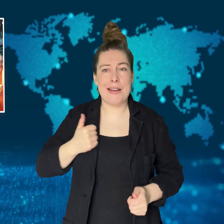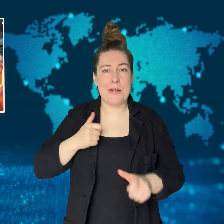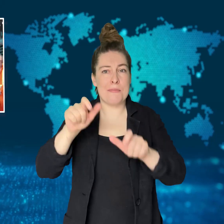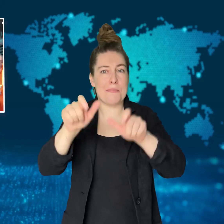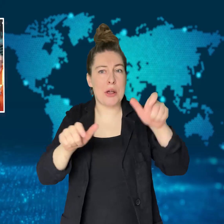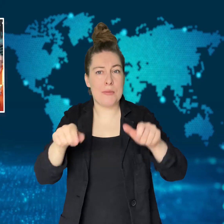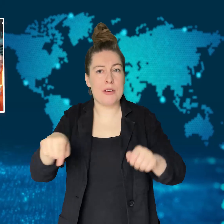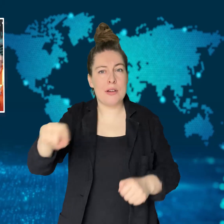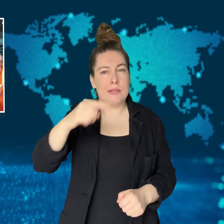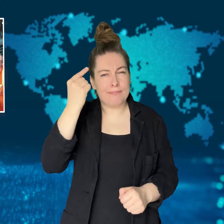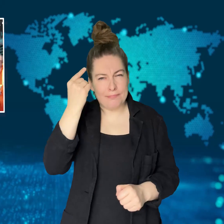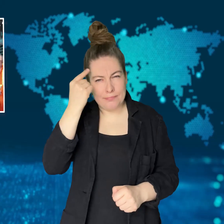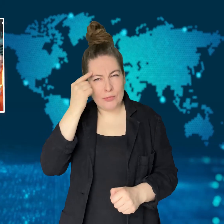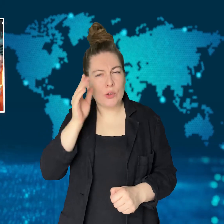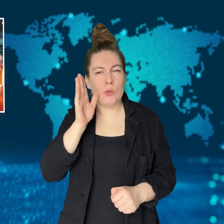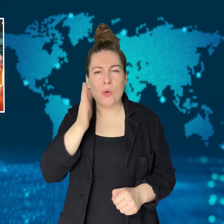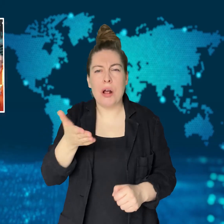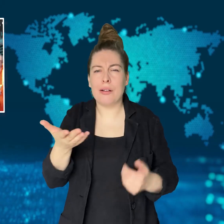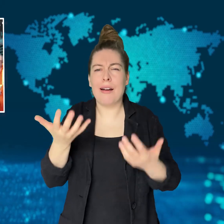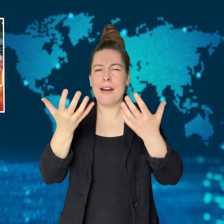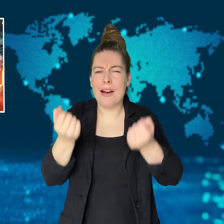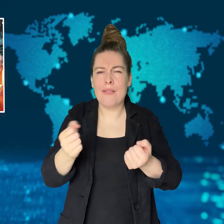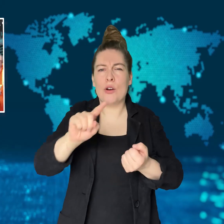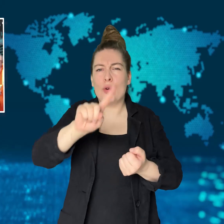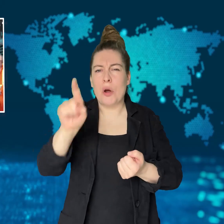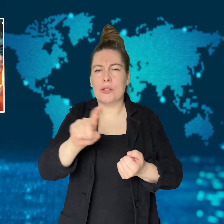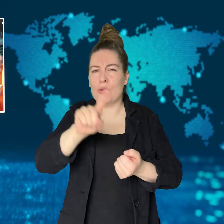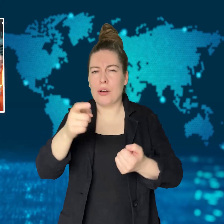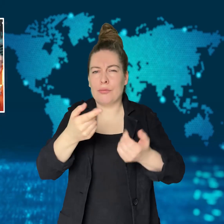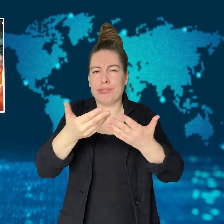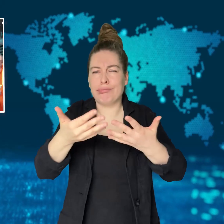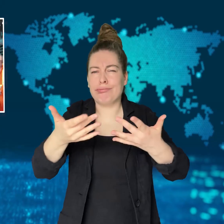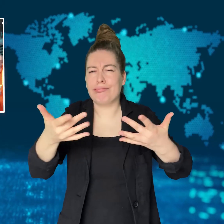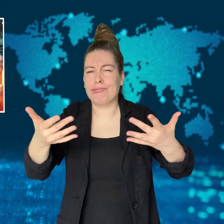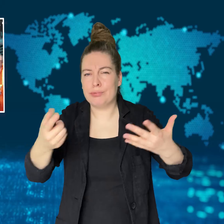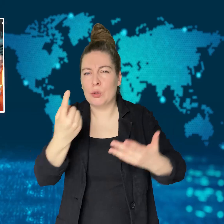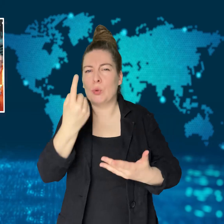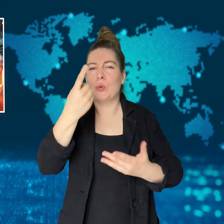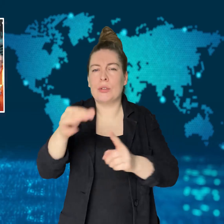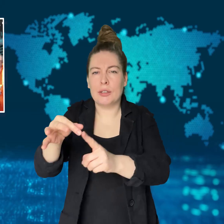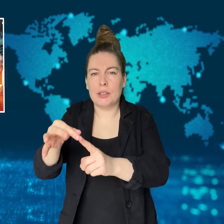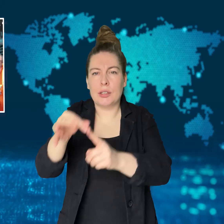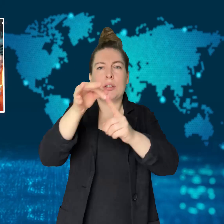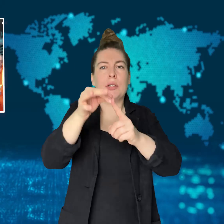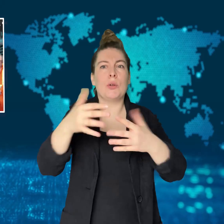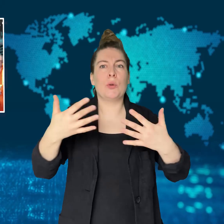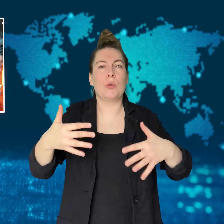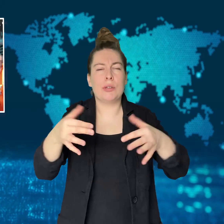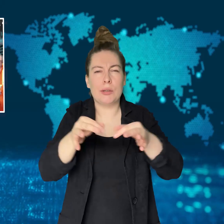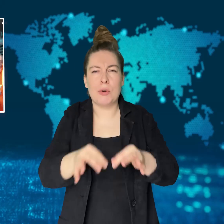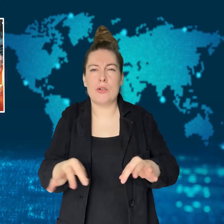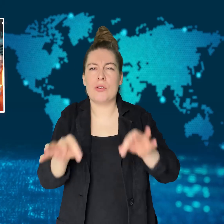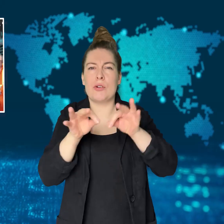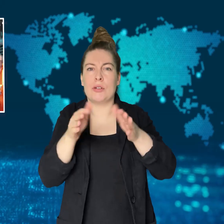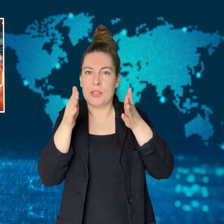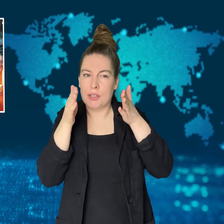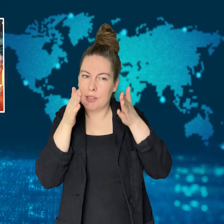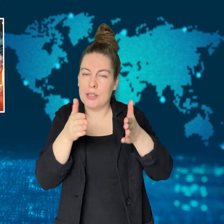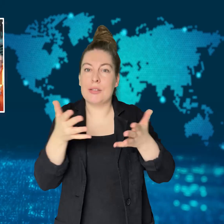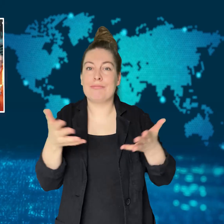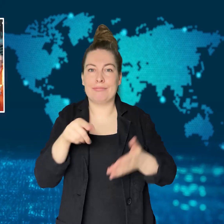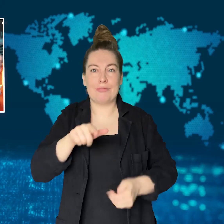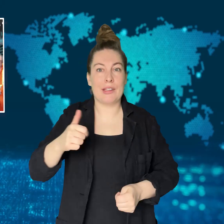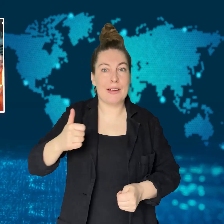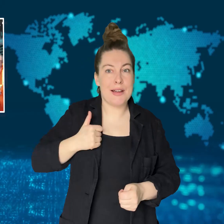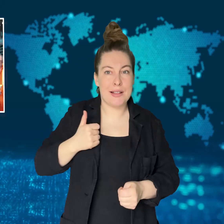see the most important issue as being how to handle changes